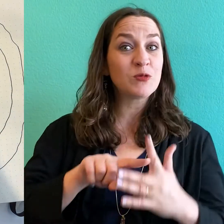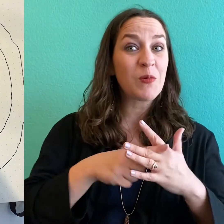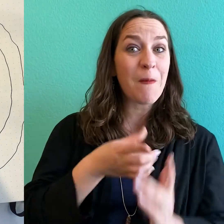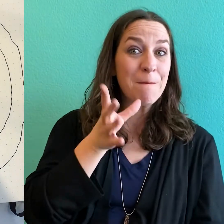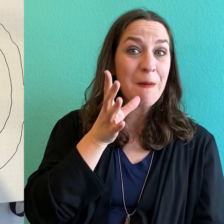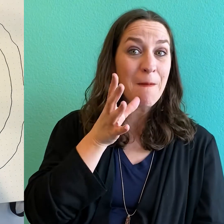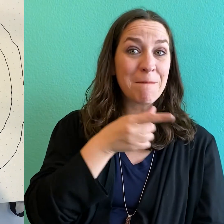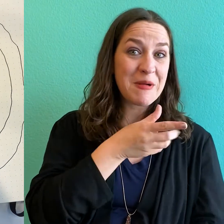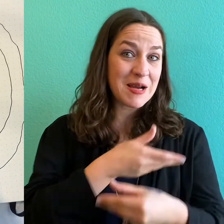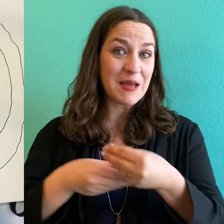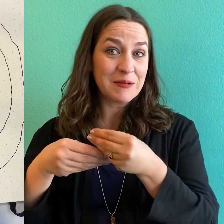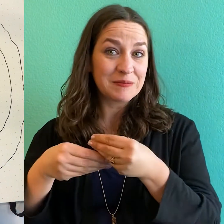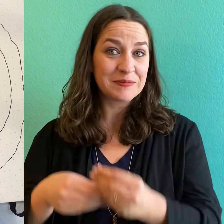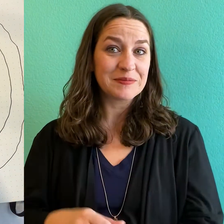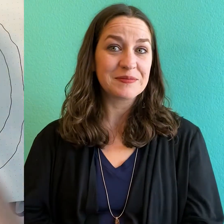So I'm going to put my mom, and